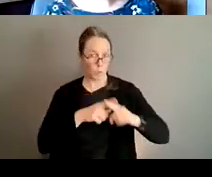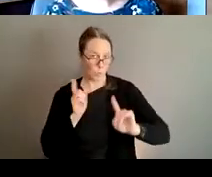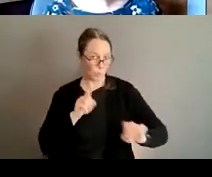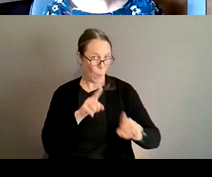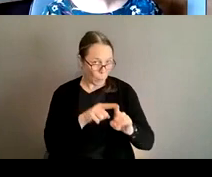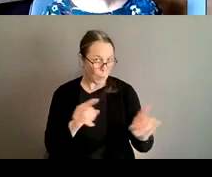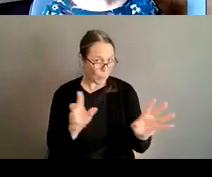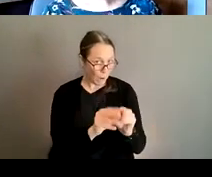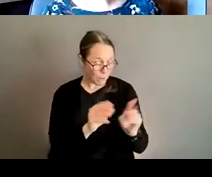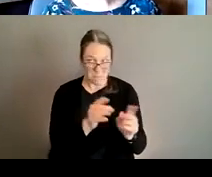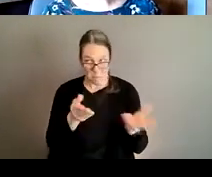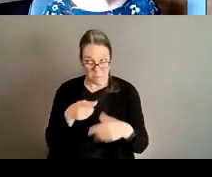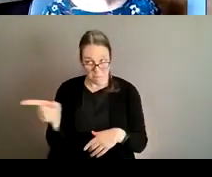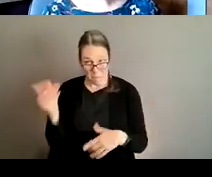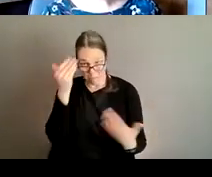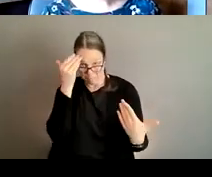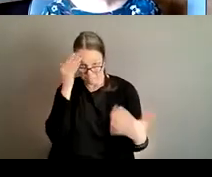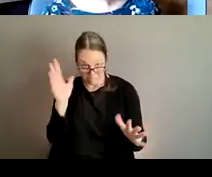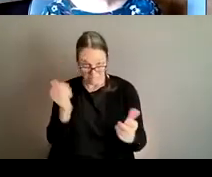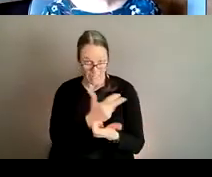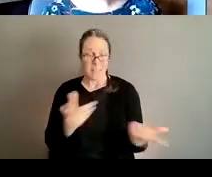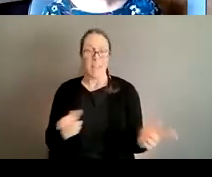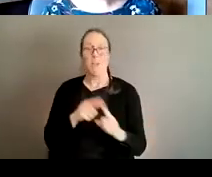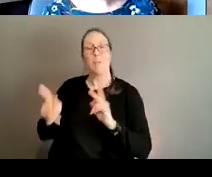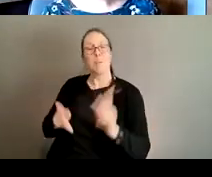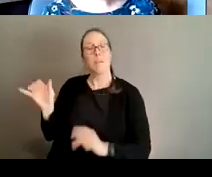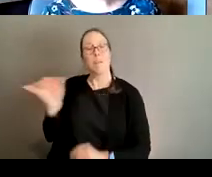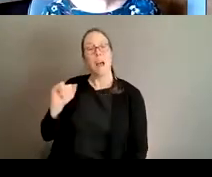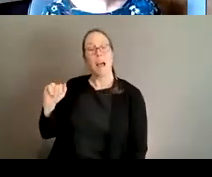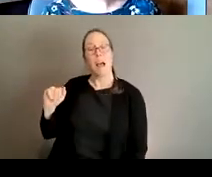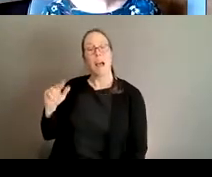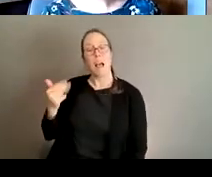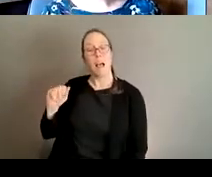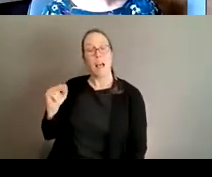know nothing, to people like Hannah who have been working in the field for decades. We